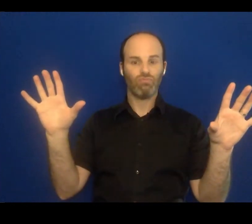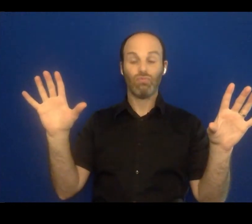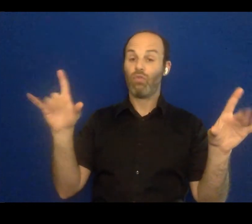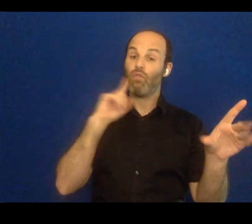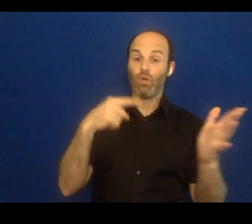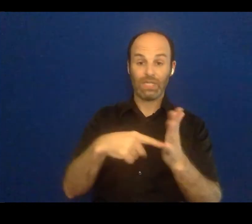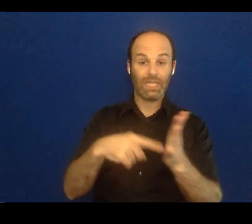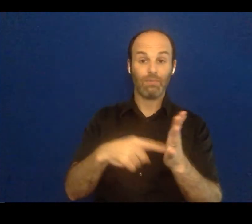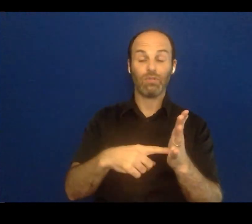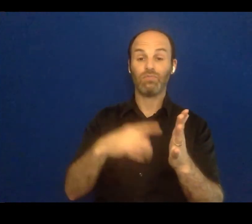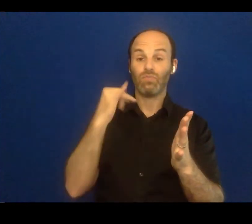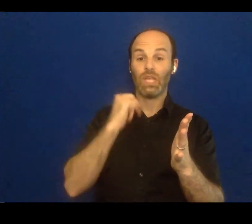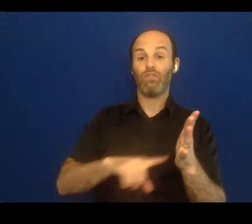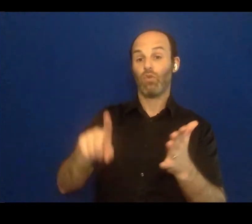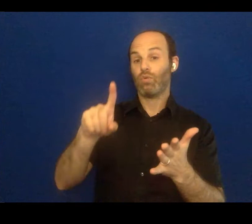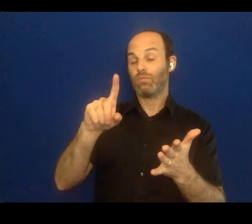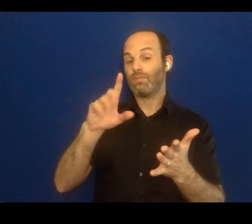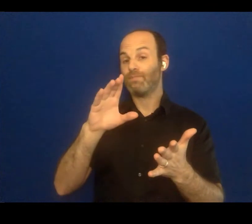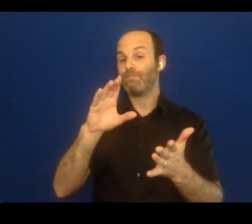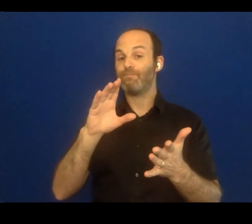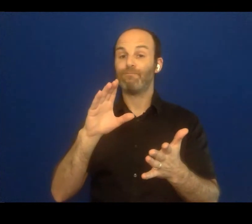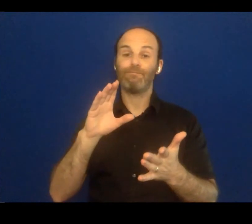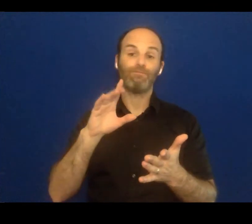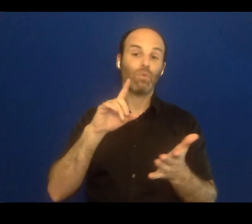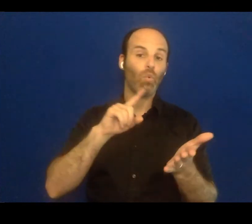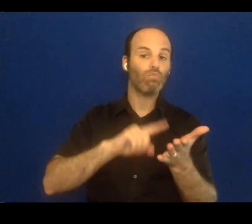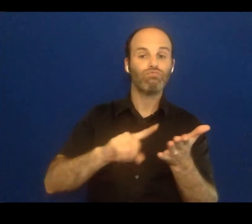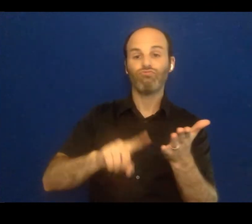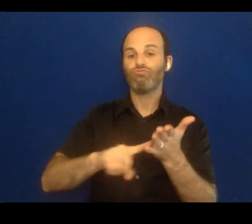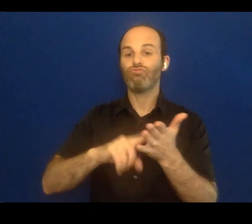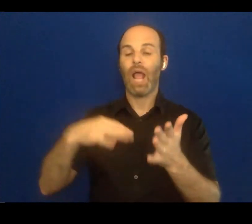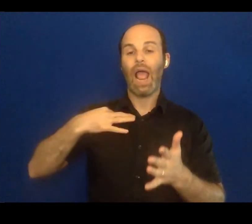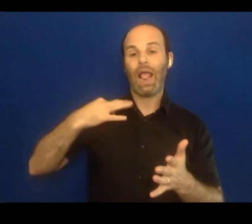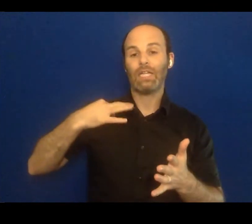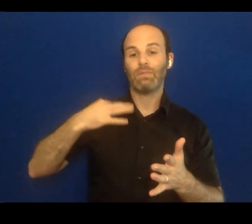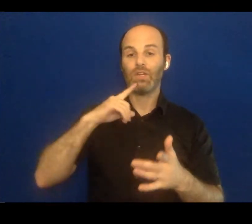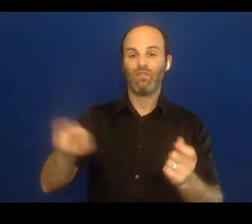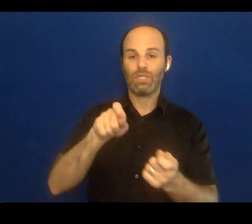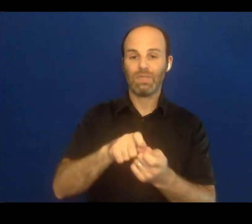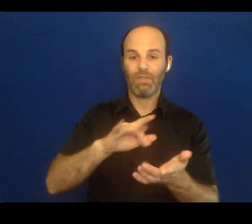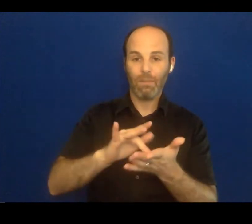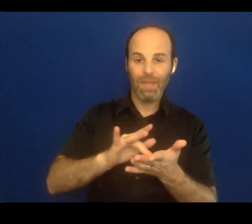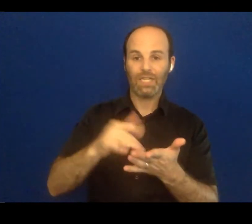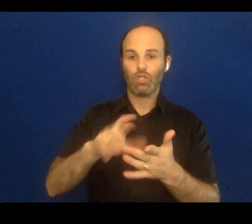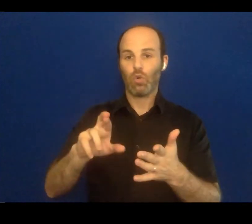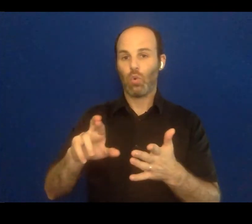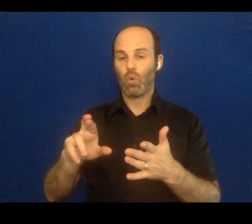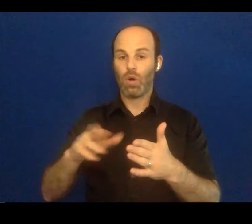LIKE SOMETIMES IF YOU LOOK INTO ELIGIBILITY FOR CERTAIN MEDICATIONS OR PROCEDURES,